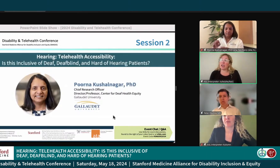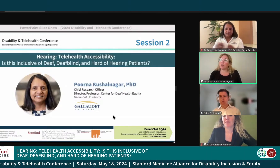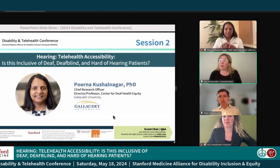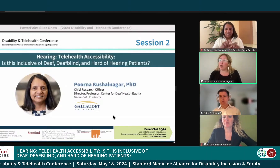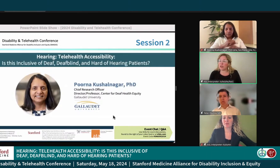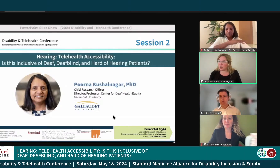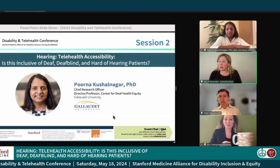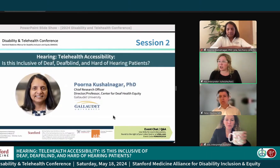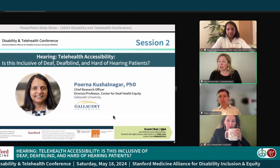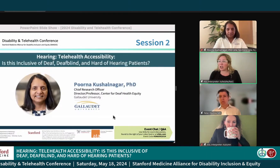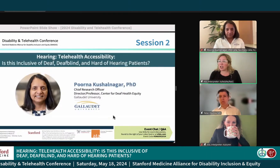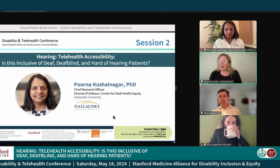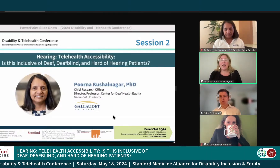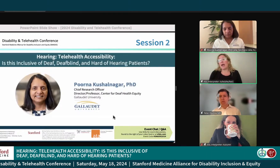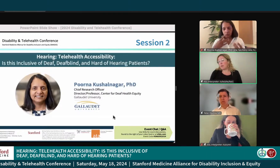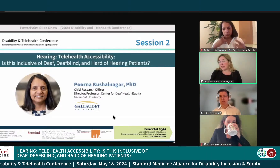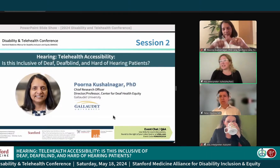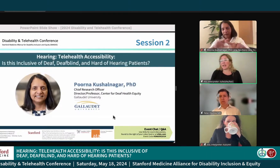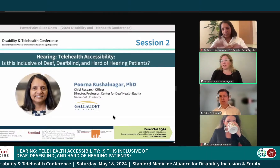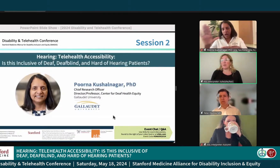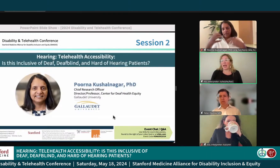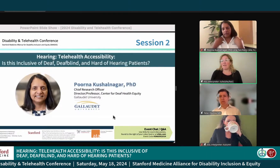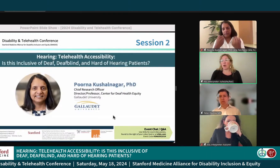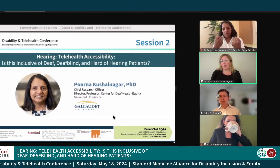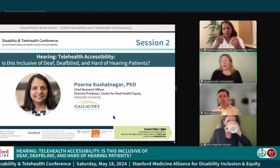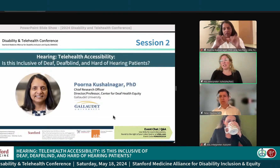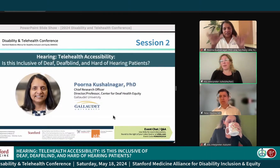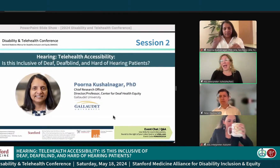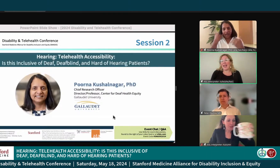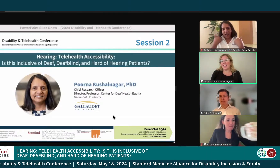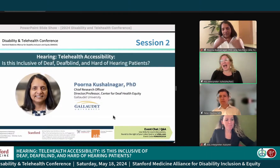video remote interpreter. That would be the same with the platform, it would depend on